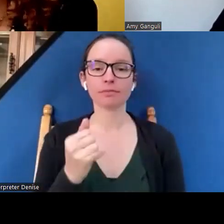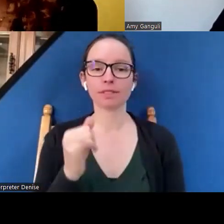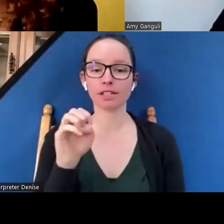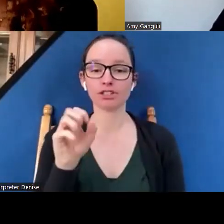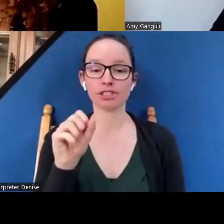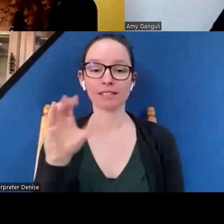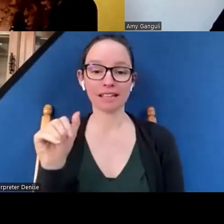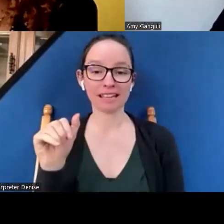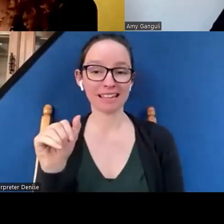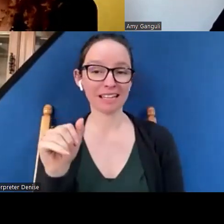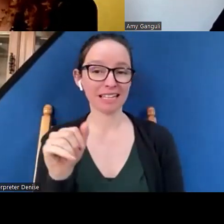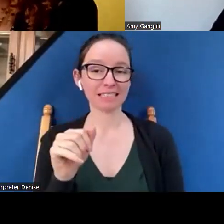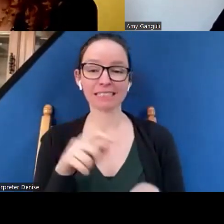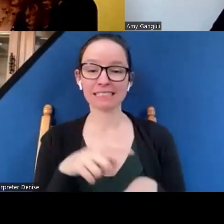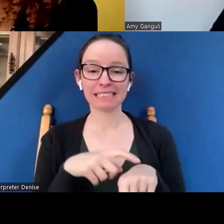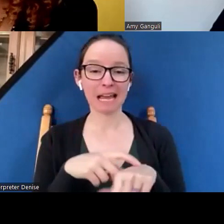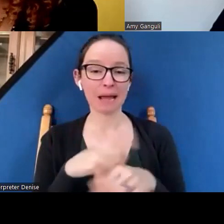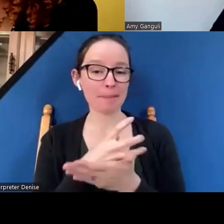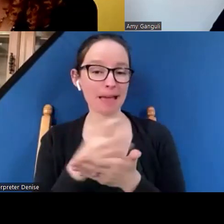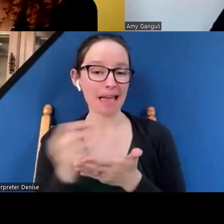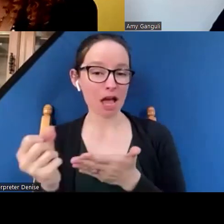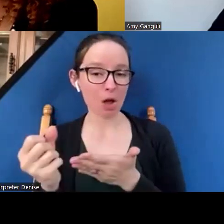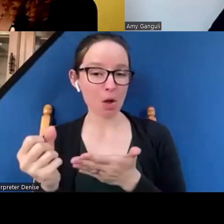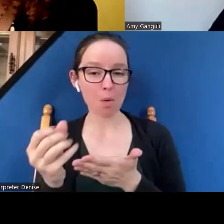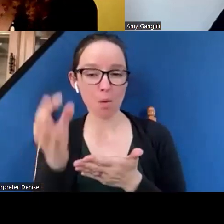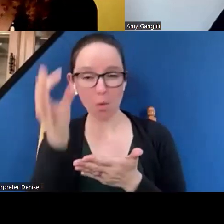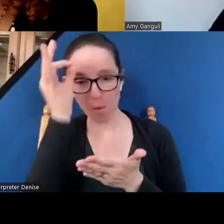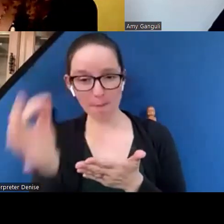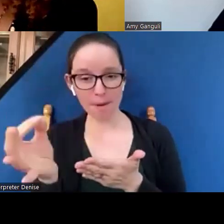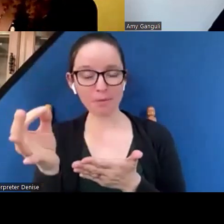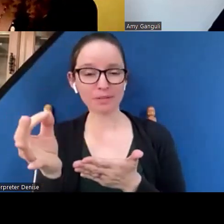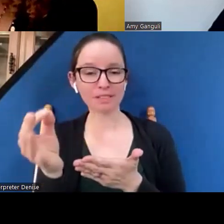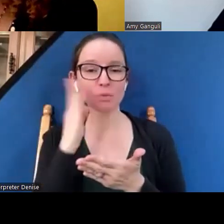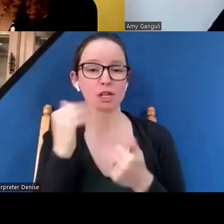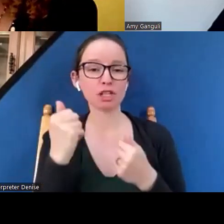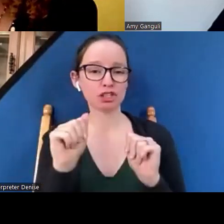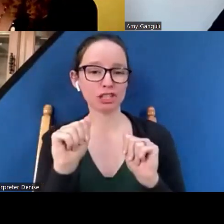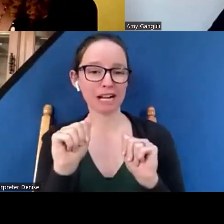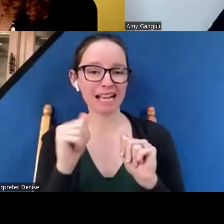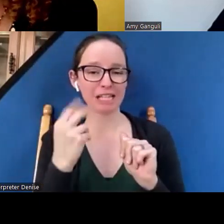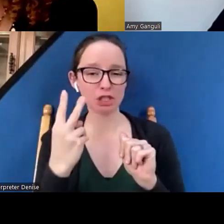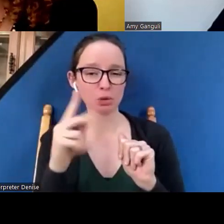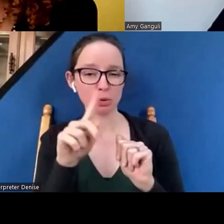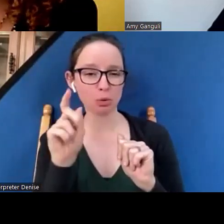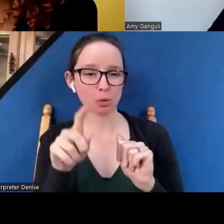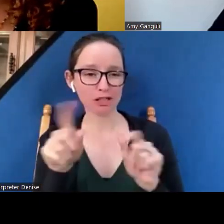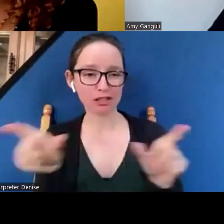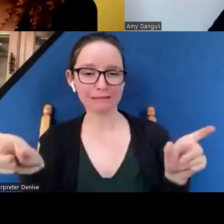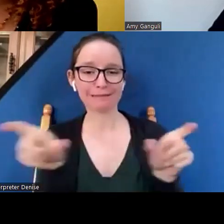almost out of time. We still have so many questions. I'm going to try and smash two questions together here to try